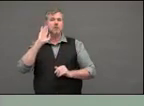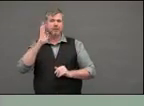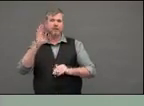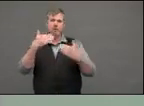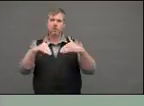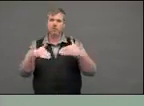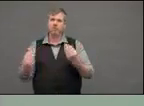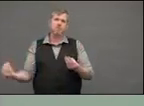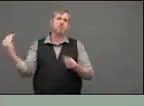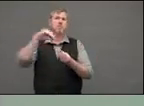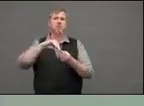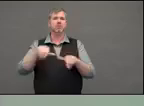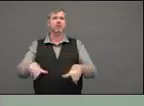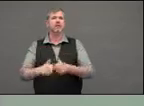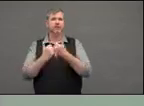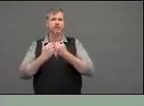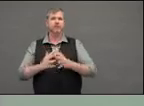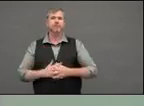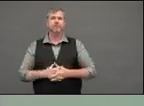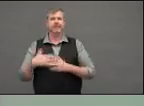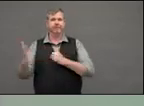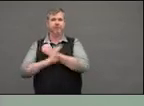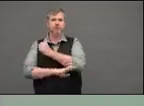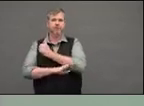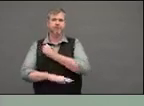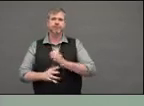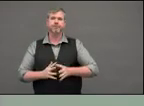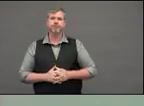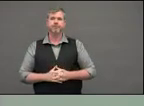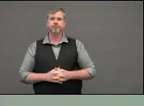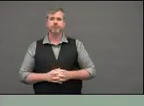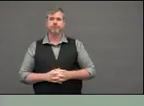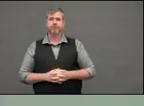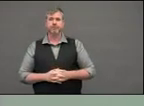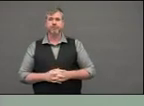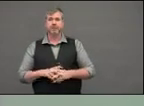with the the right steps and preparing ourselves um